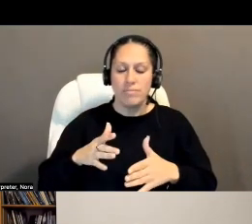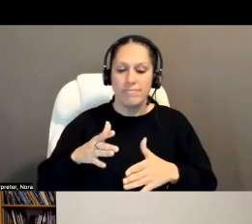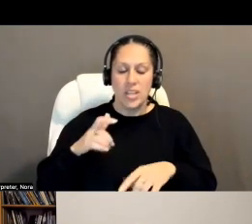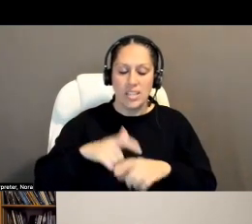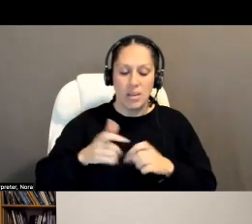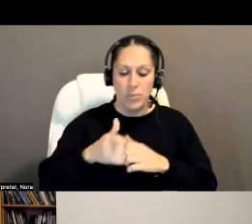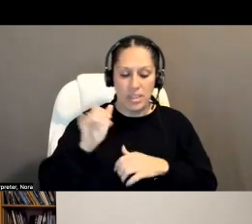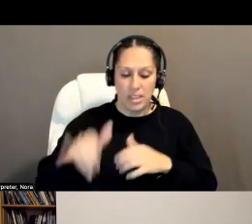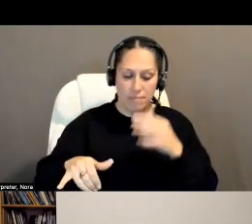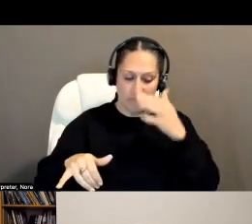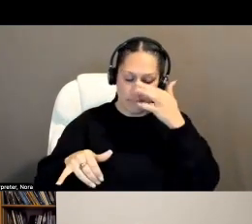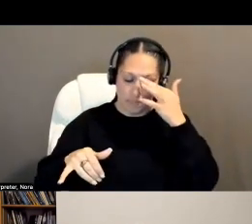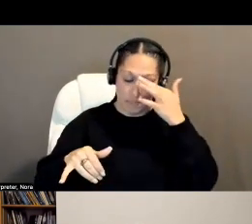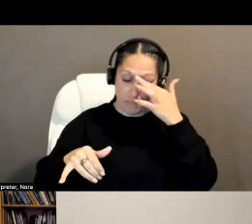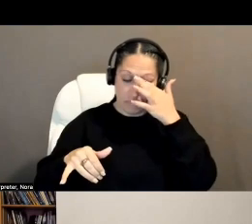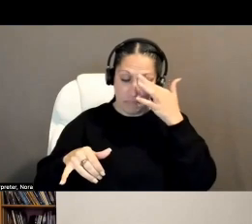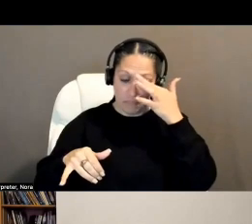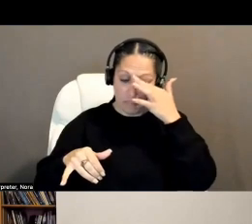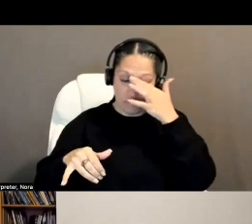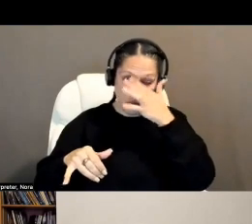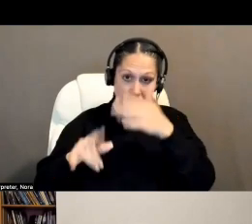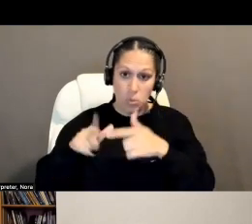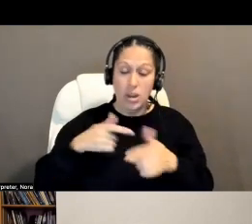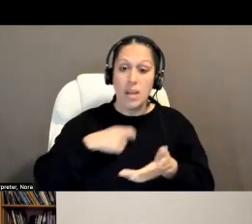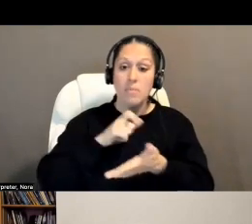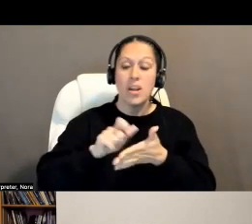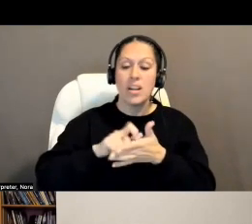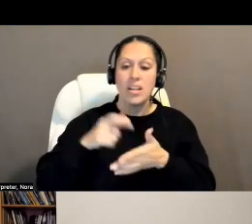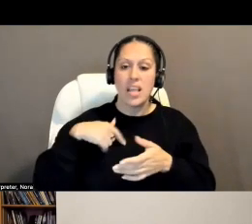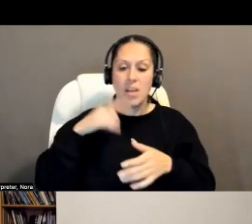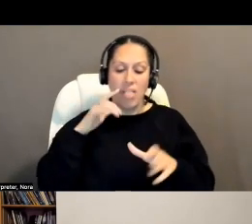do, like, I'll-- when I'm writing, I'll like act out little scenes with, like, the